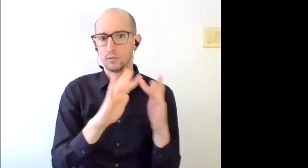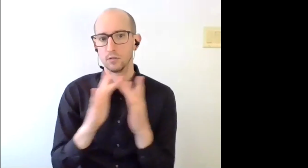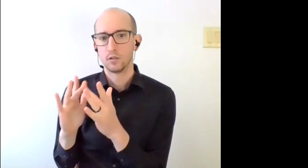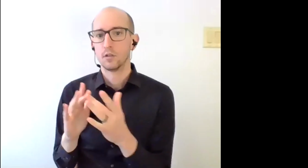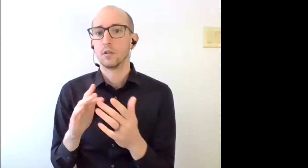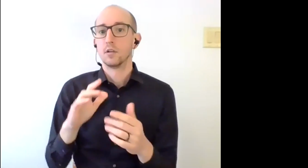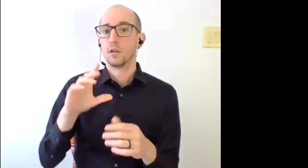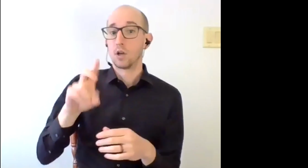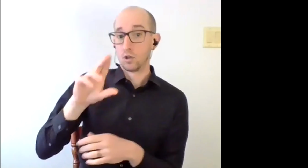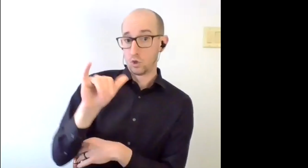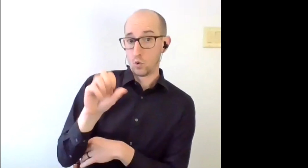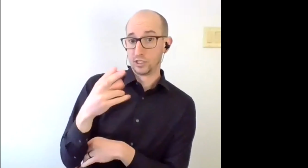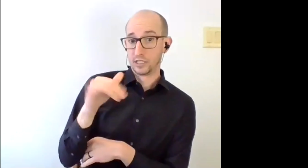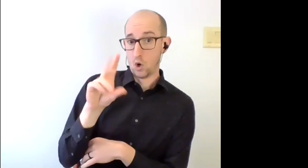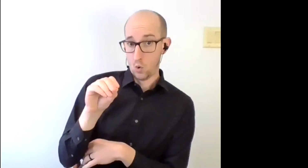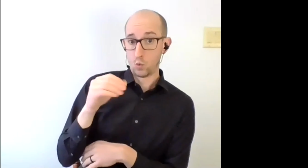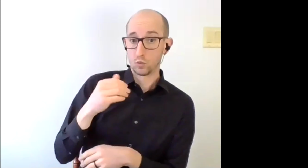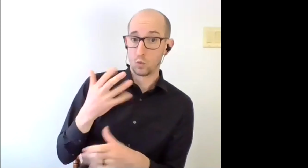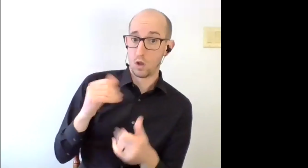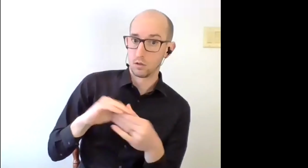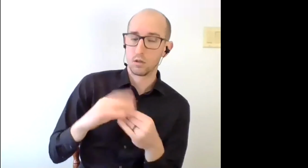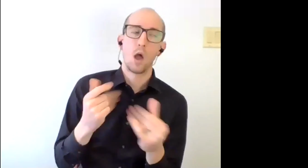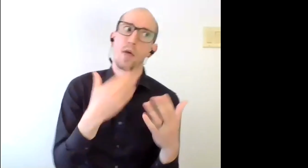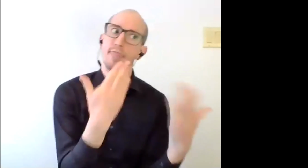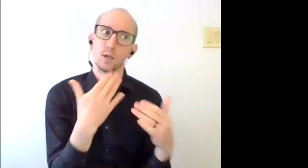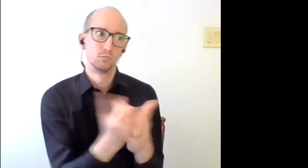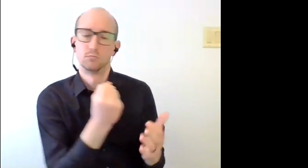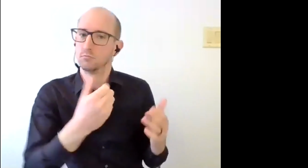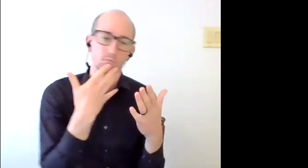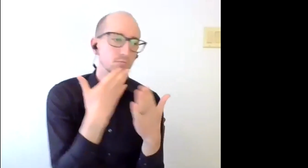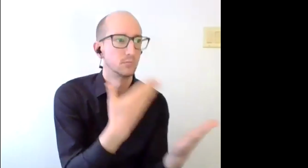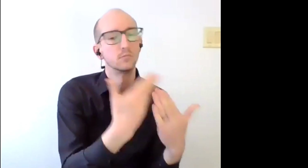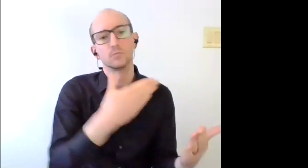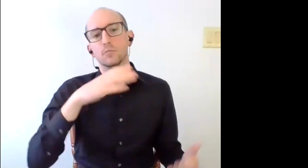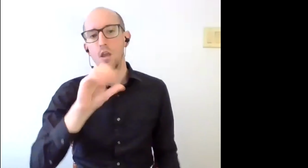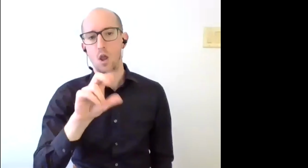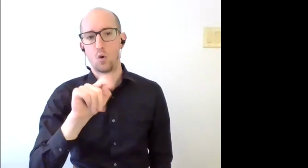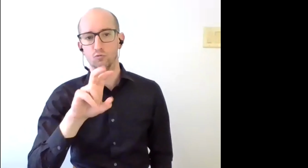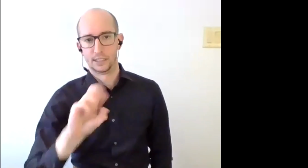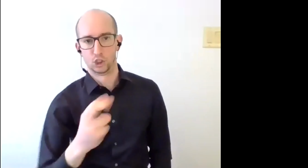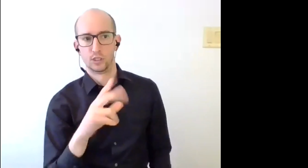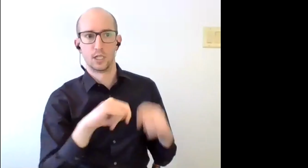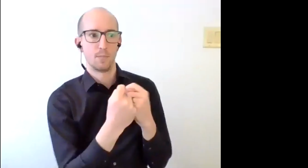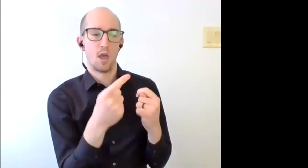Yoshiko, do you have something to say or provide us with more information